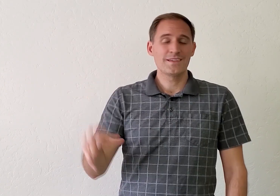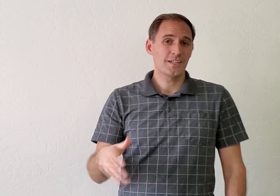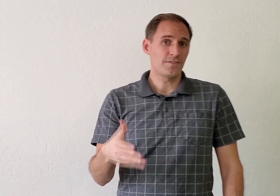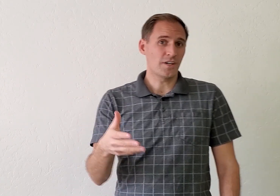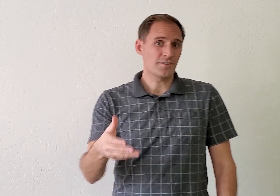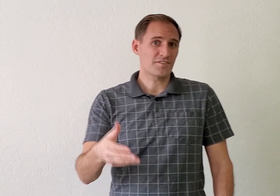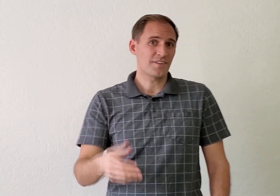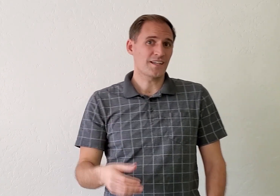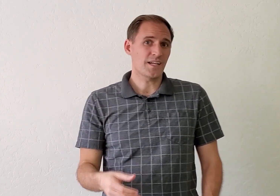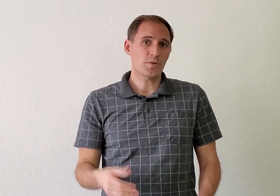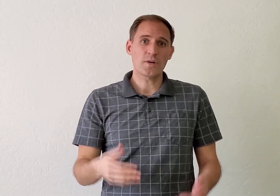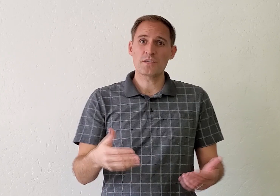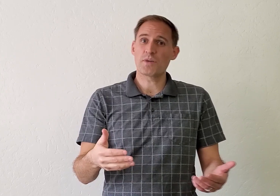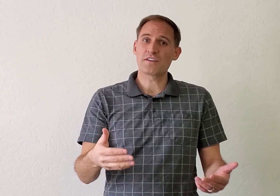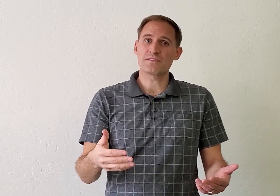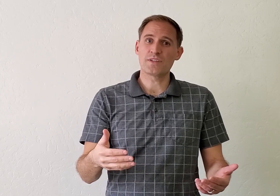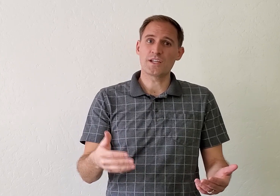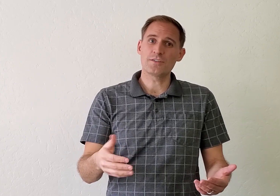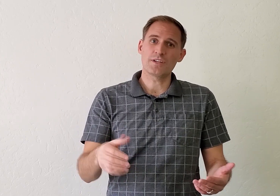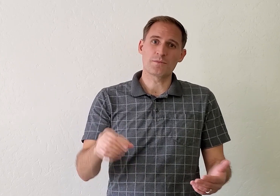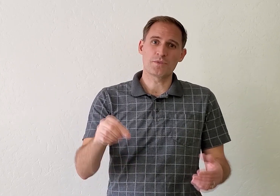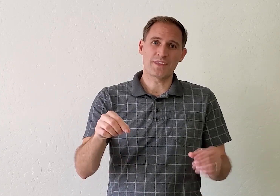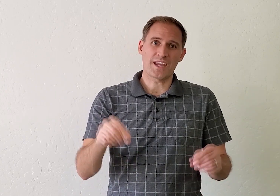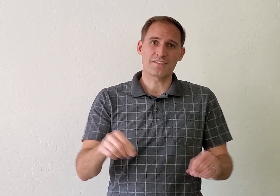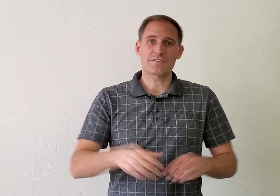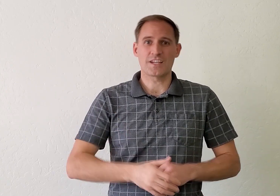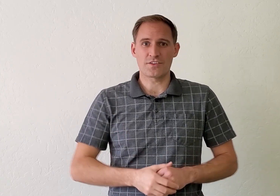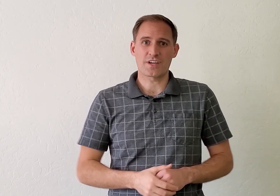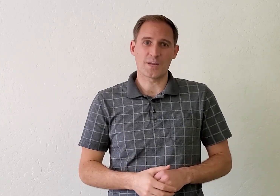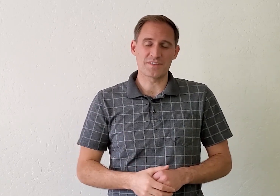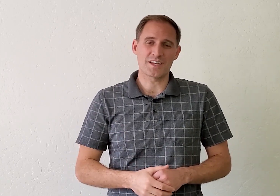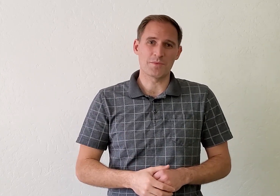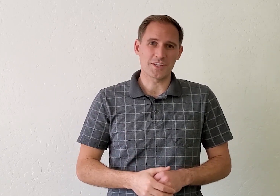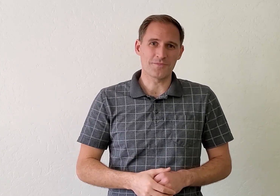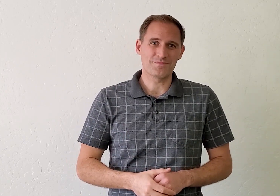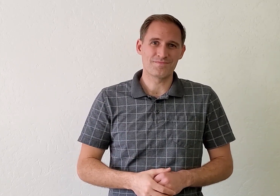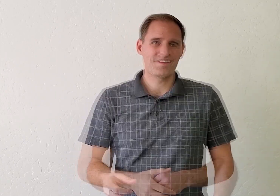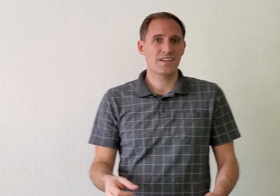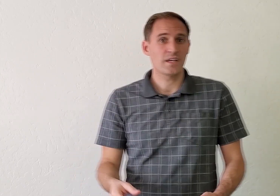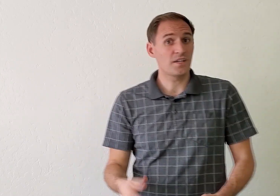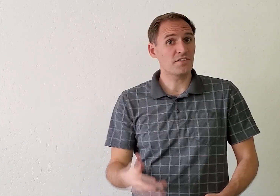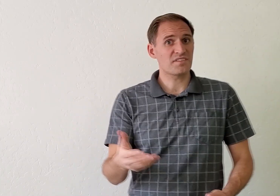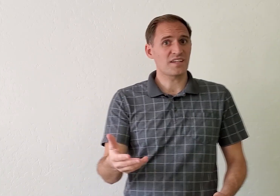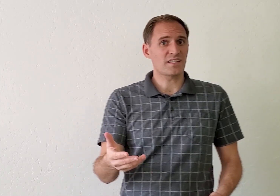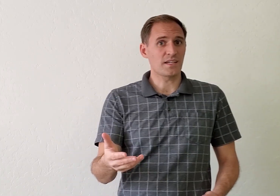If you understood that name go ahead and pause the video and put the answer down in the comments down below. And here's the second name.